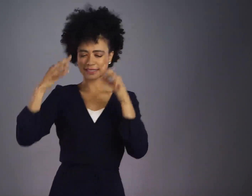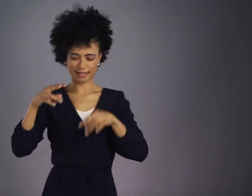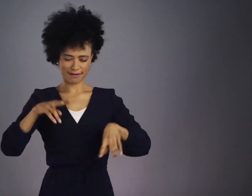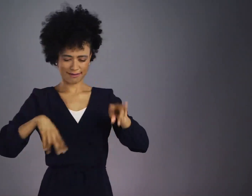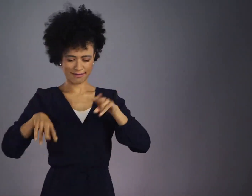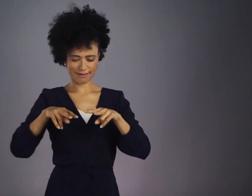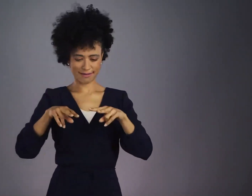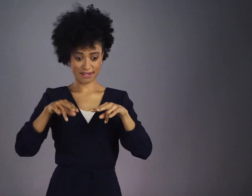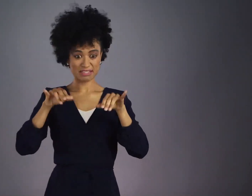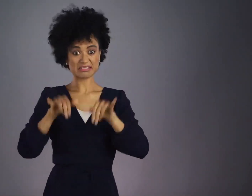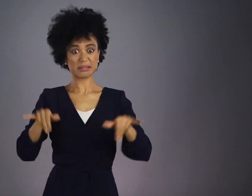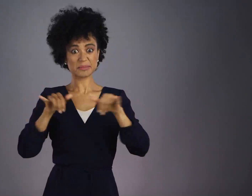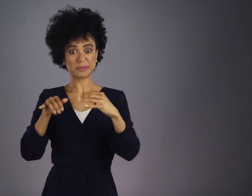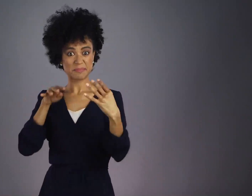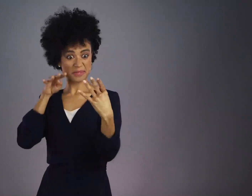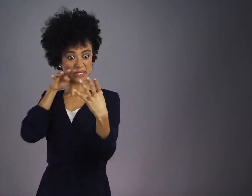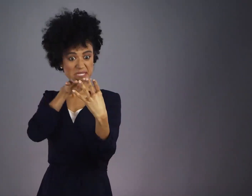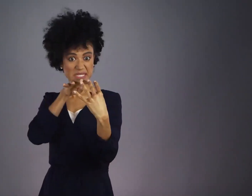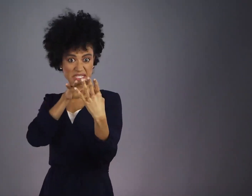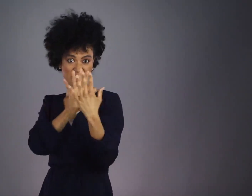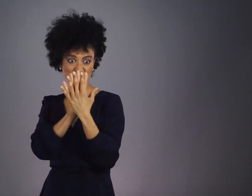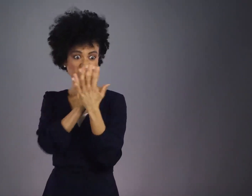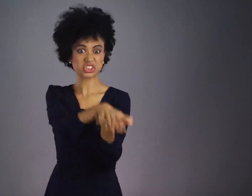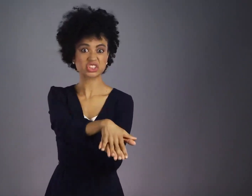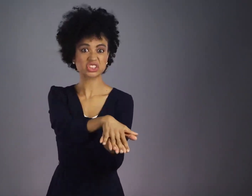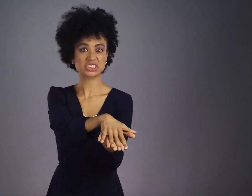rather than risk a face-to-face combat.